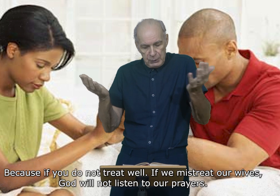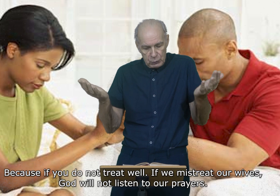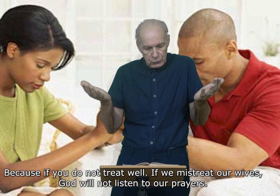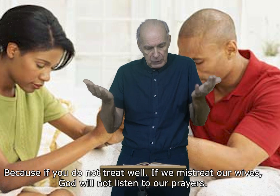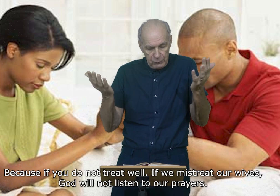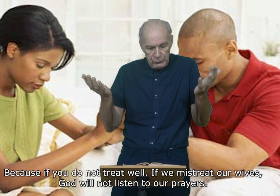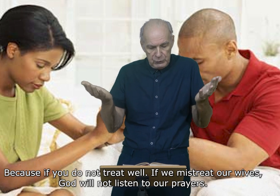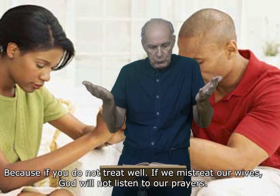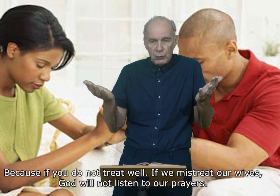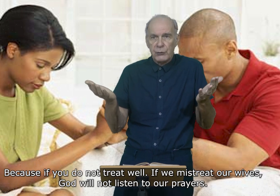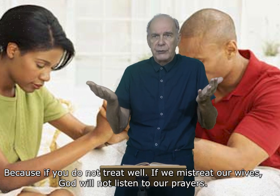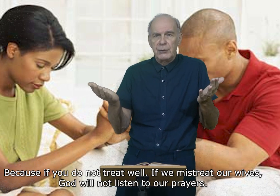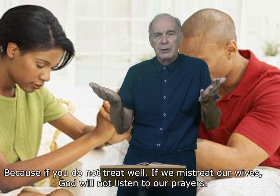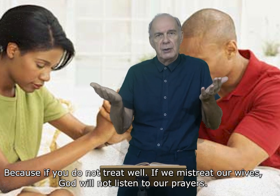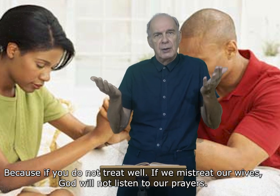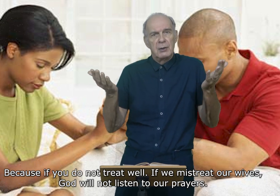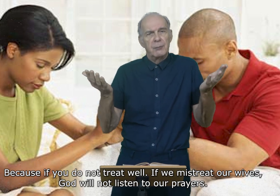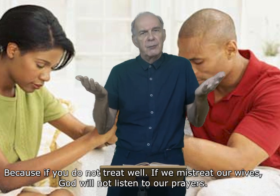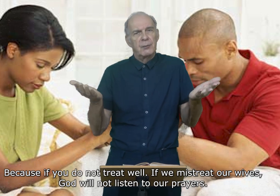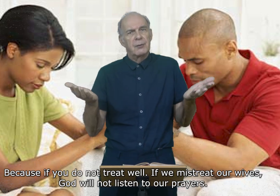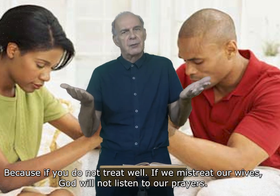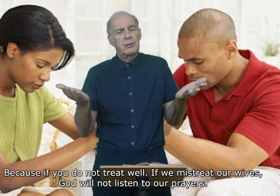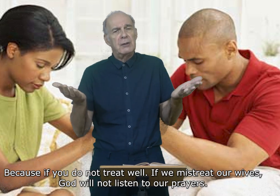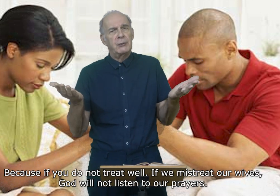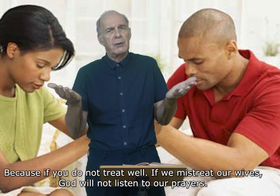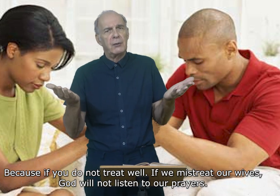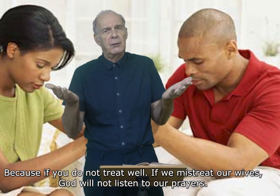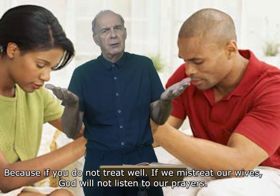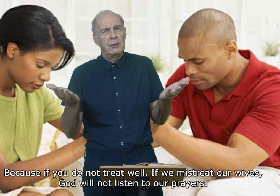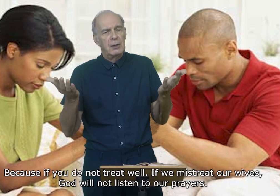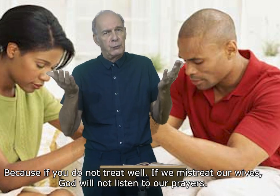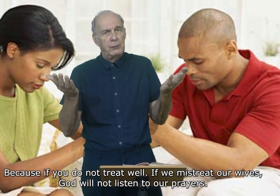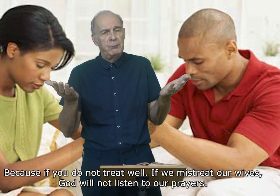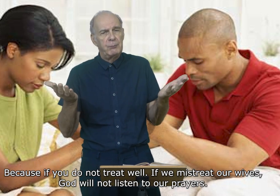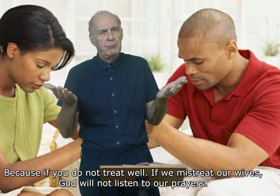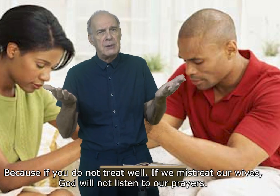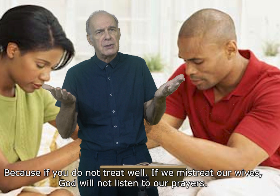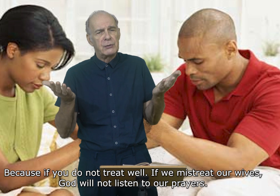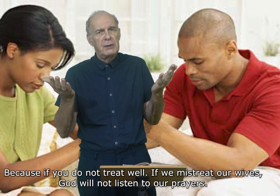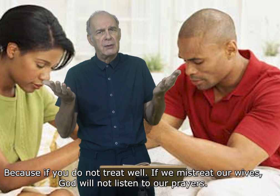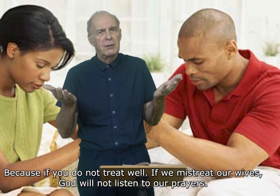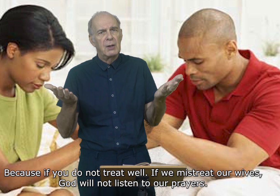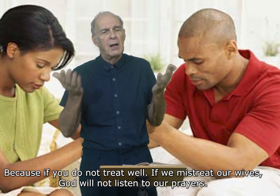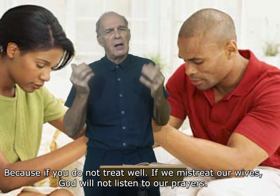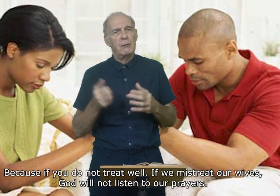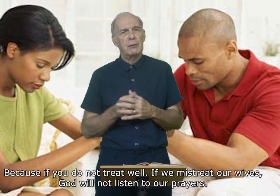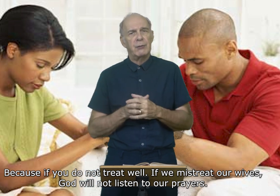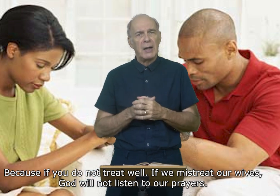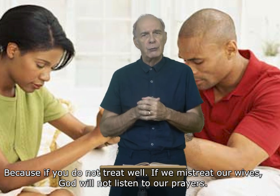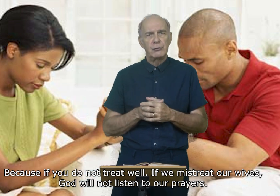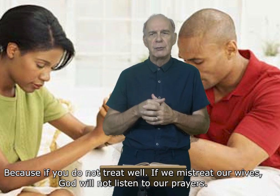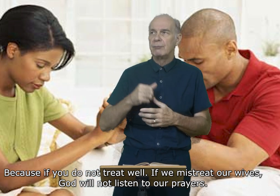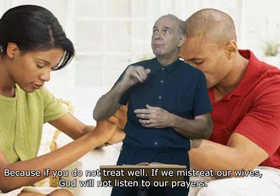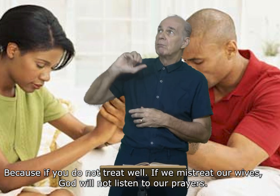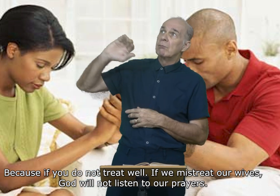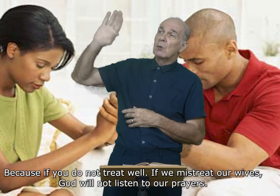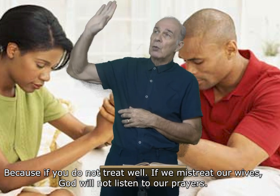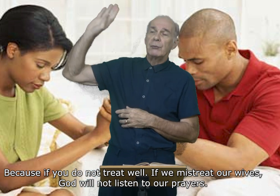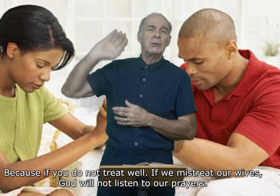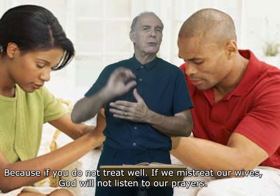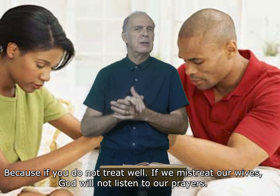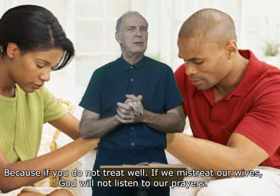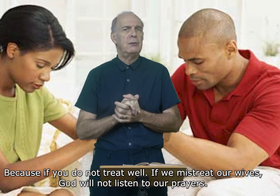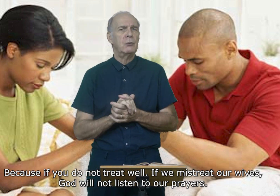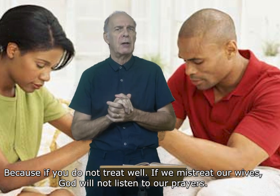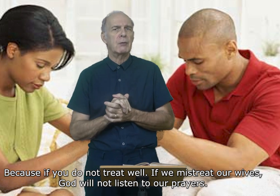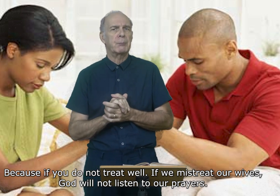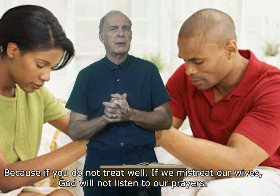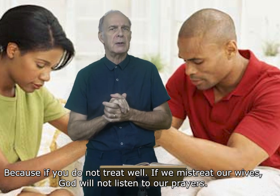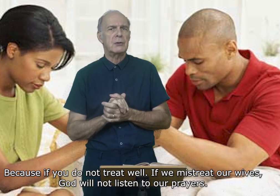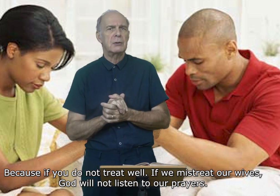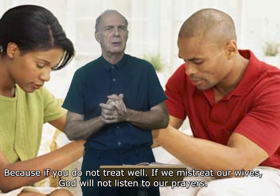Because if you do not treat well. If we mistreat our wives, God will not listen to our prayers.